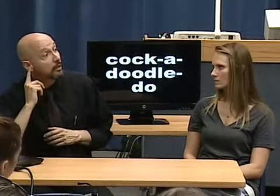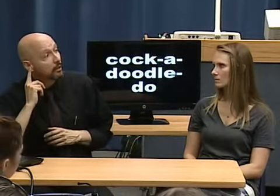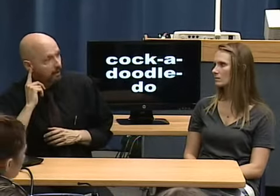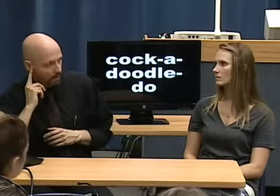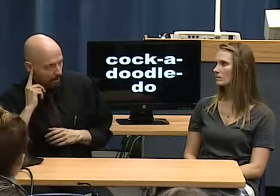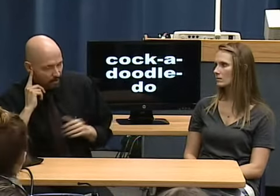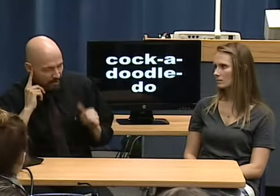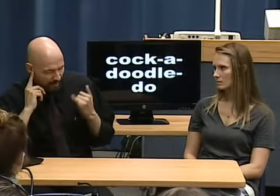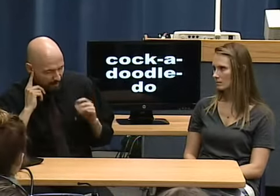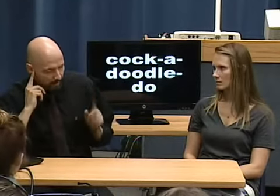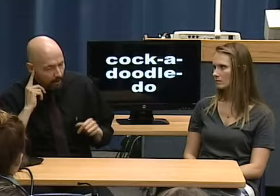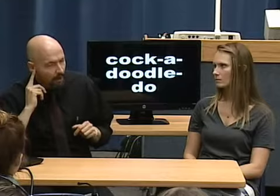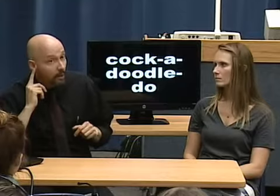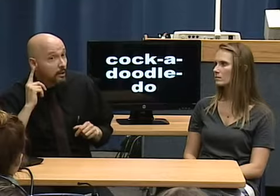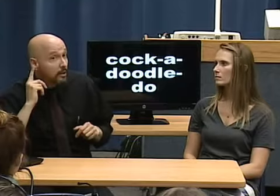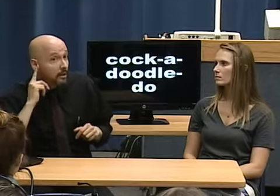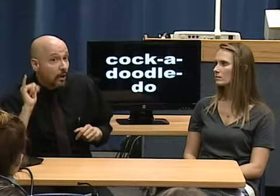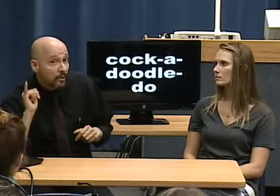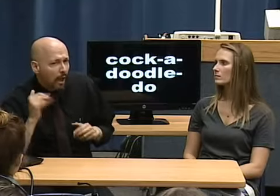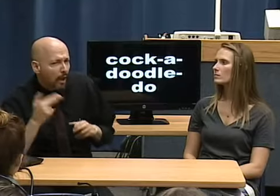Sounds like is called...